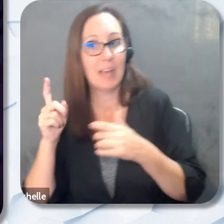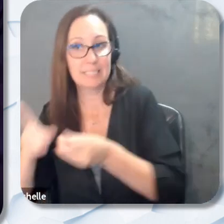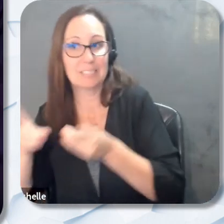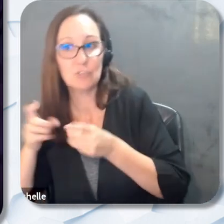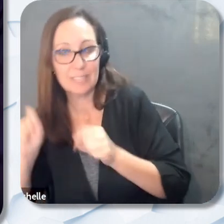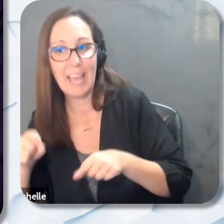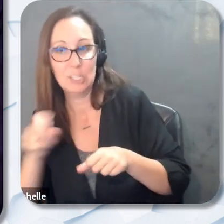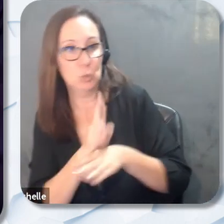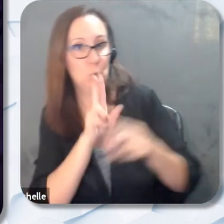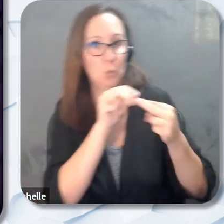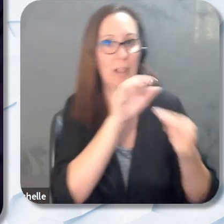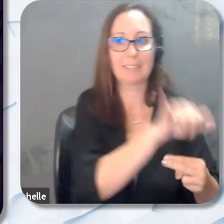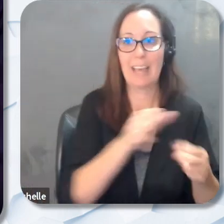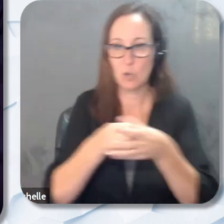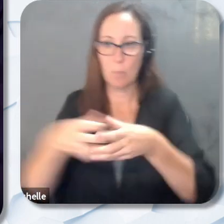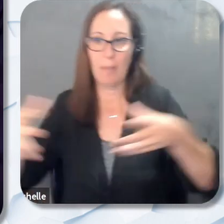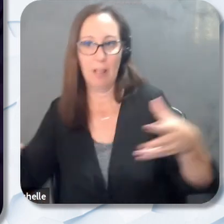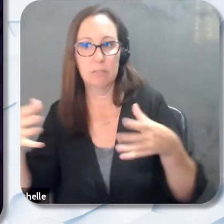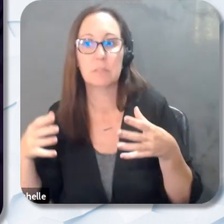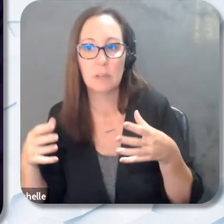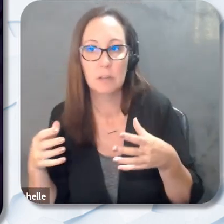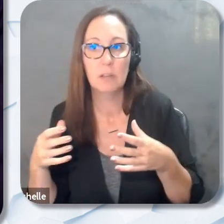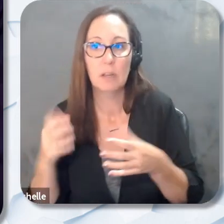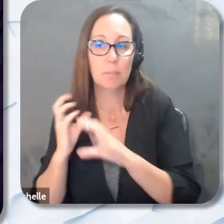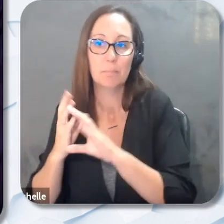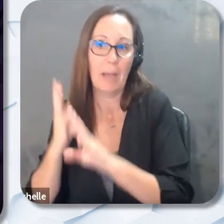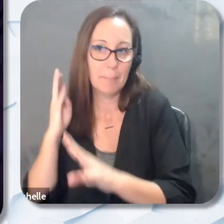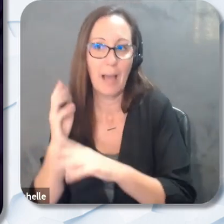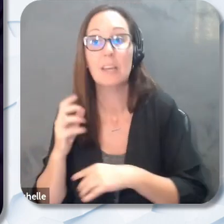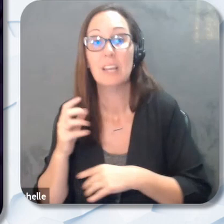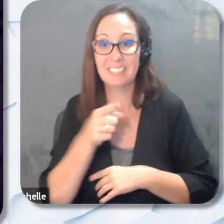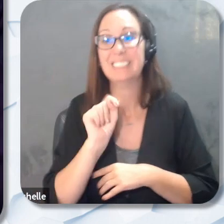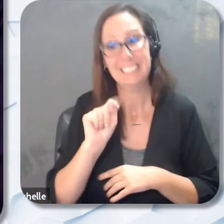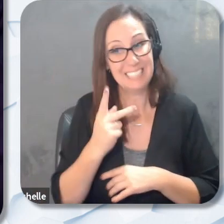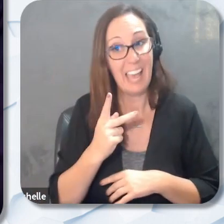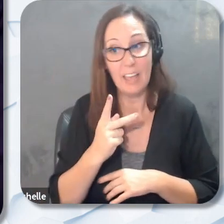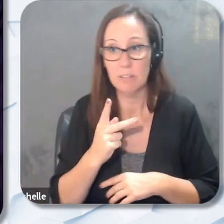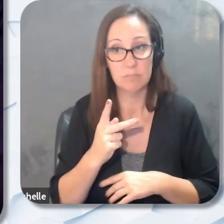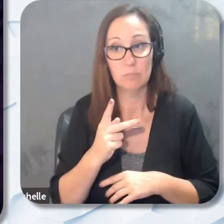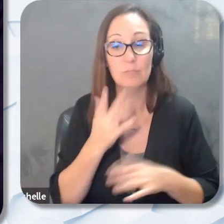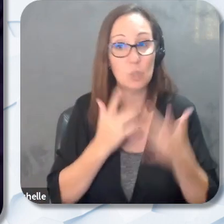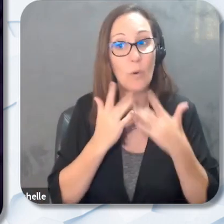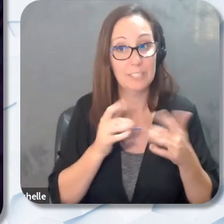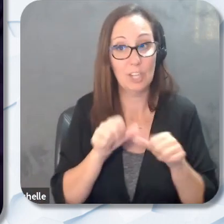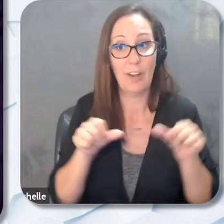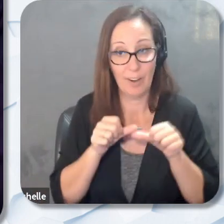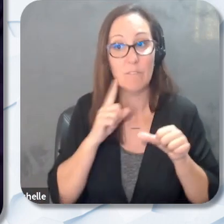on your campus tk is. identified as a shortage area for these grants there's also the golden